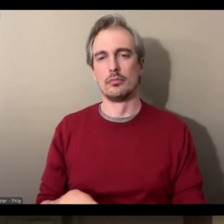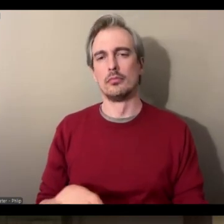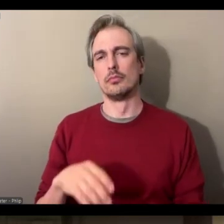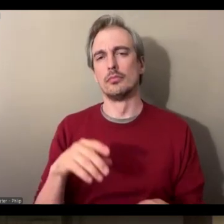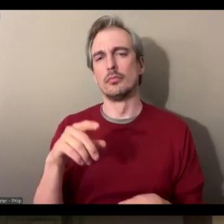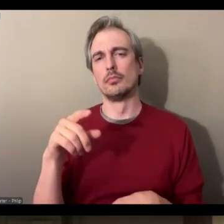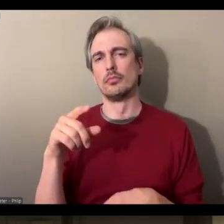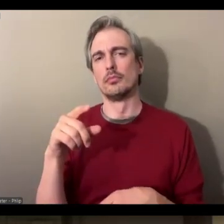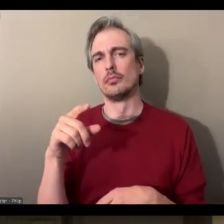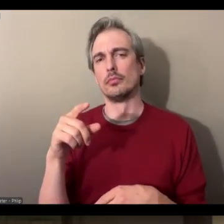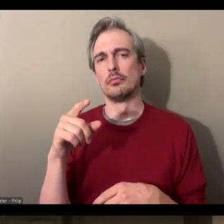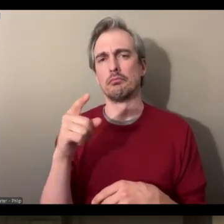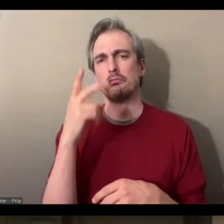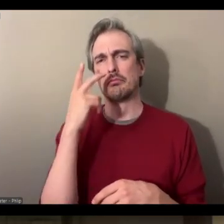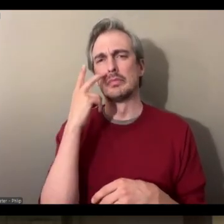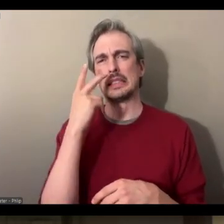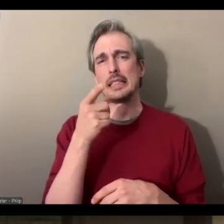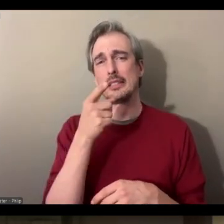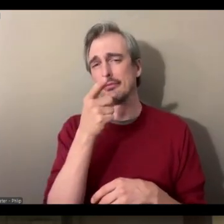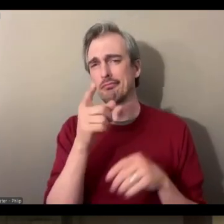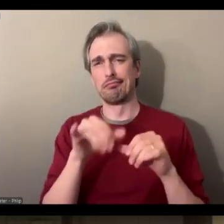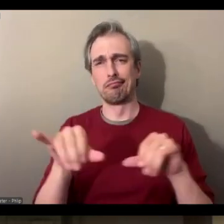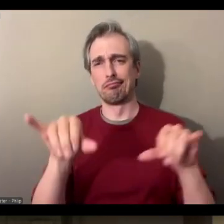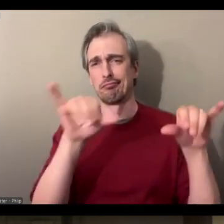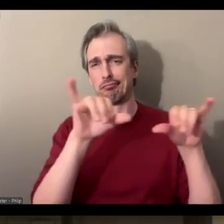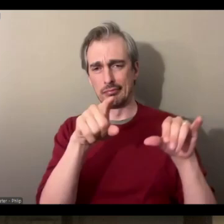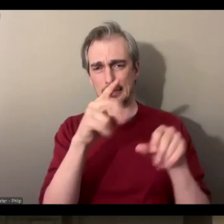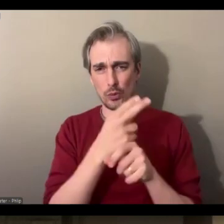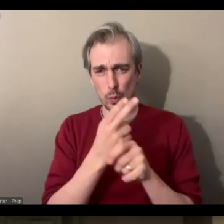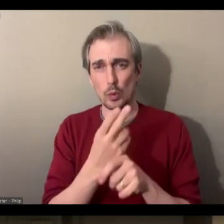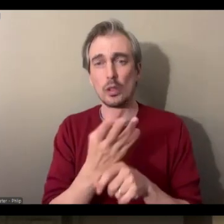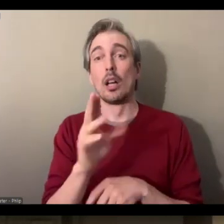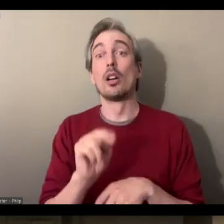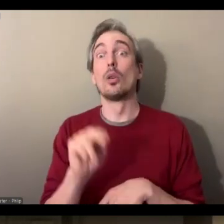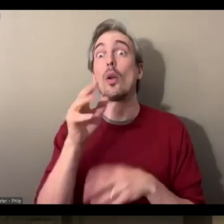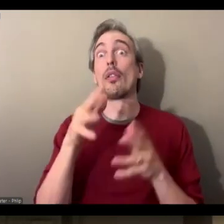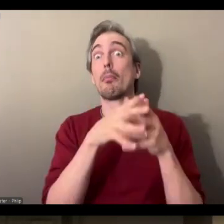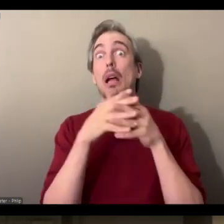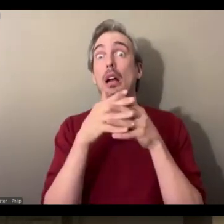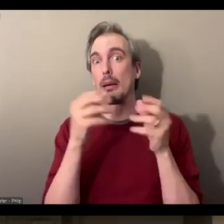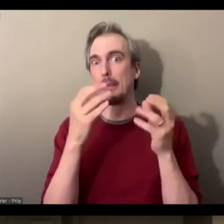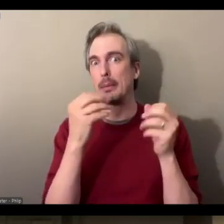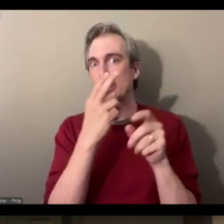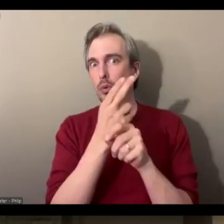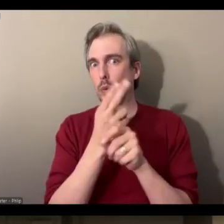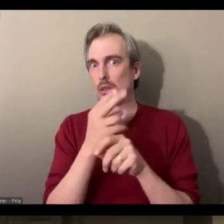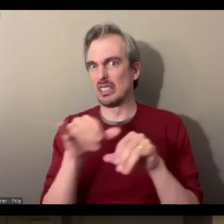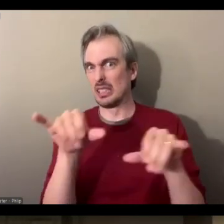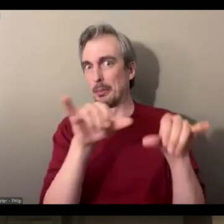PAC's perspective, in Vlado's presentation as well. I'll jump through quickly. But this is an